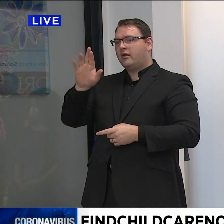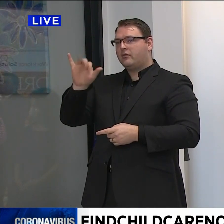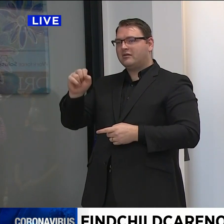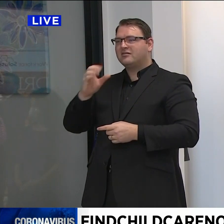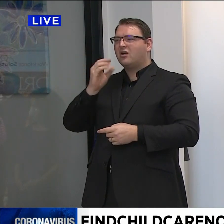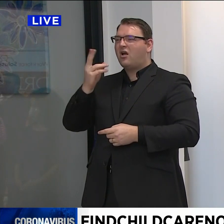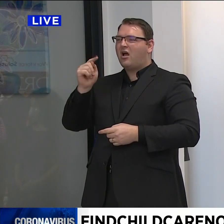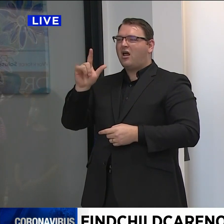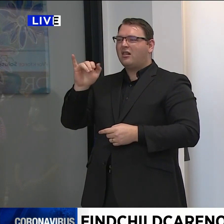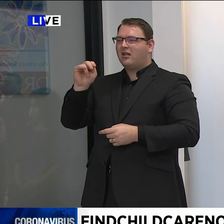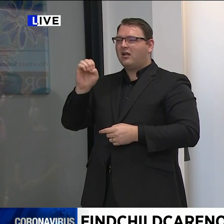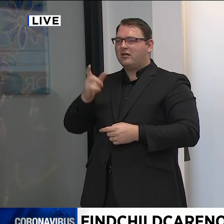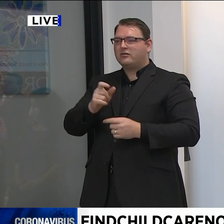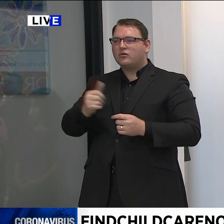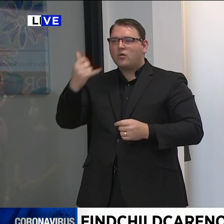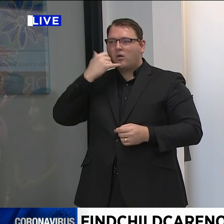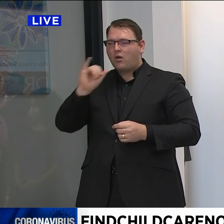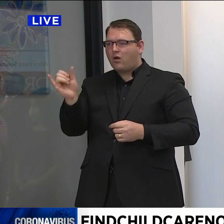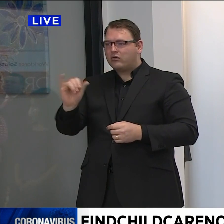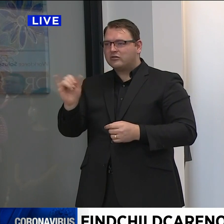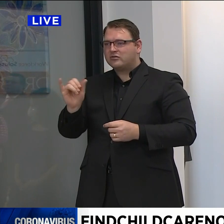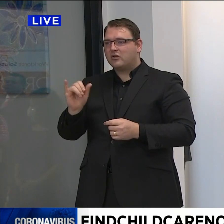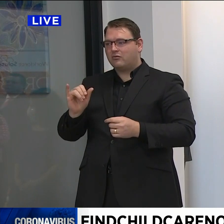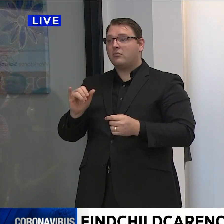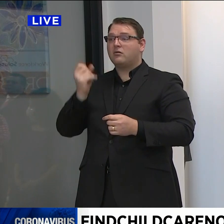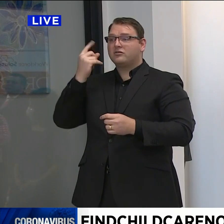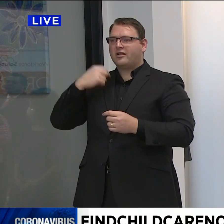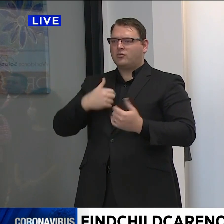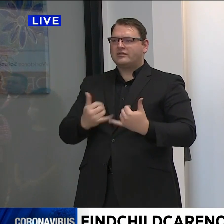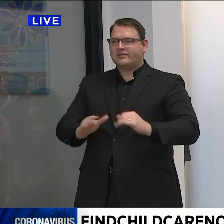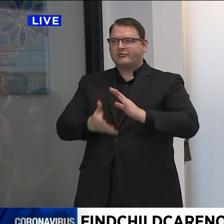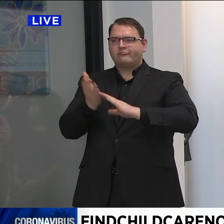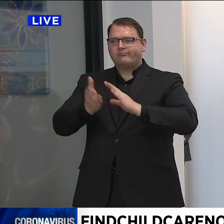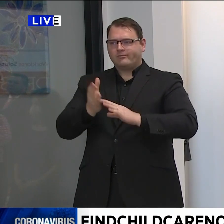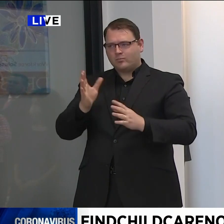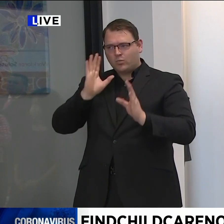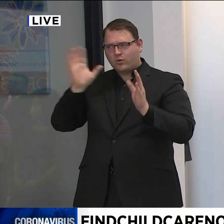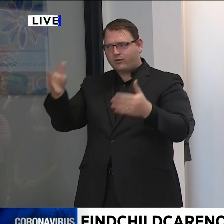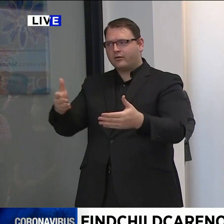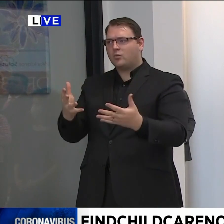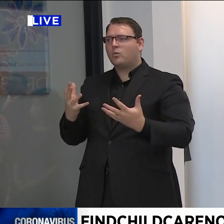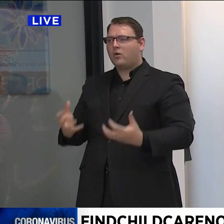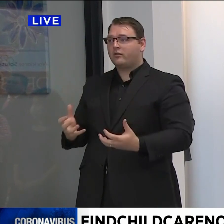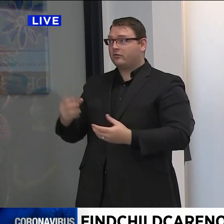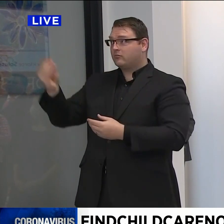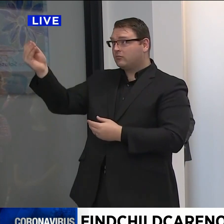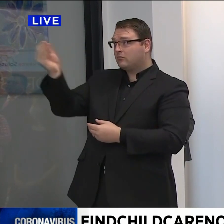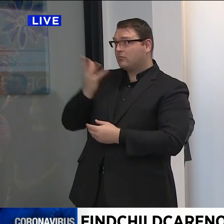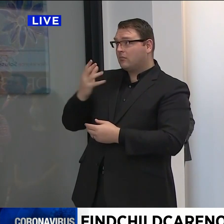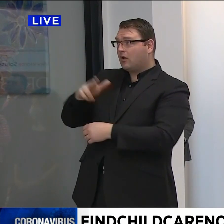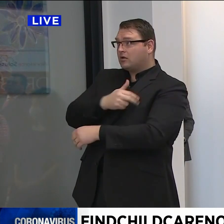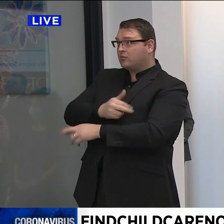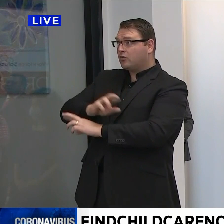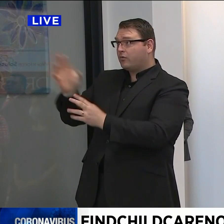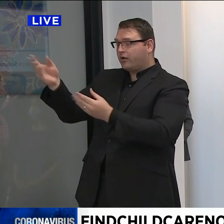fully supported and so anyone who knows of this issue they who knows of this issue they can call our nurse hotline on can call our nurse hotline on ready Harris as well and be ready Harris as well and be referred, but right now we’re referred, but right now we’re working very closely with working very closely with the homeless shelters and with